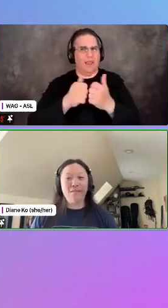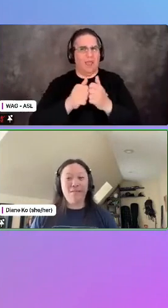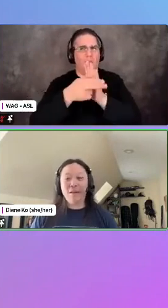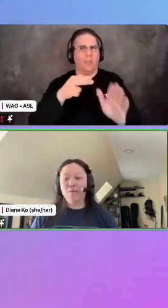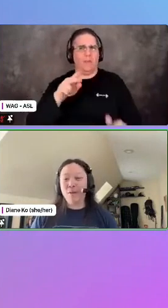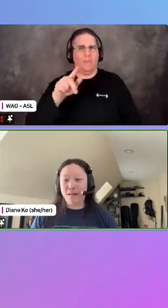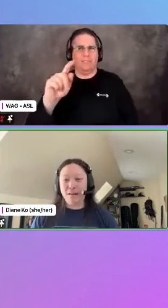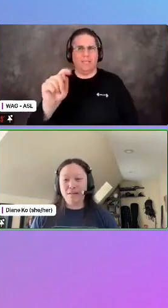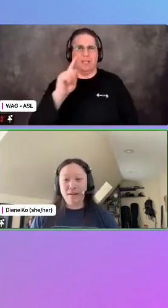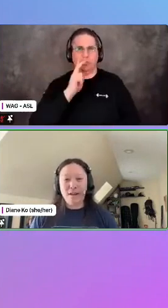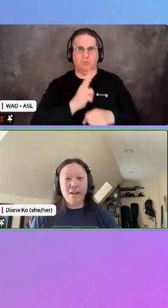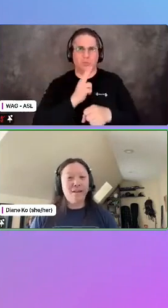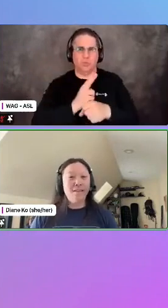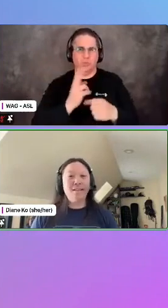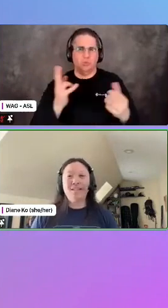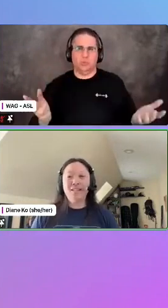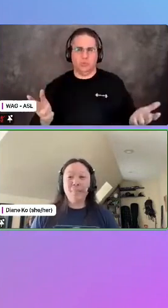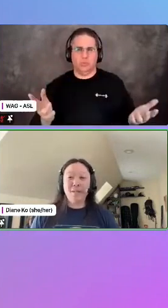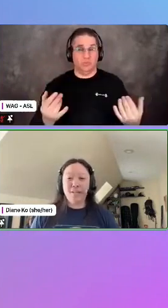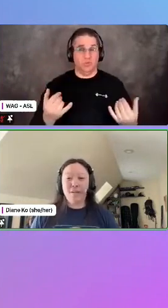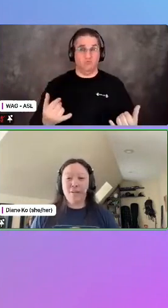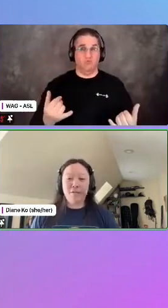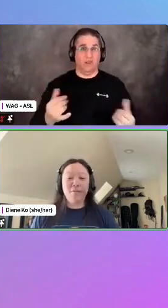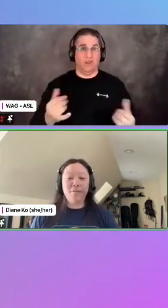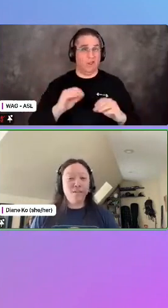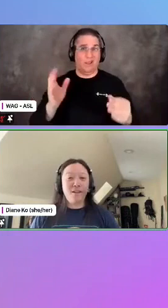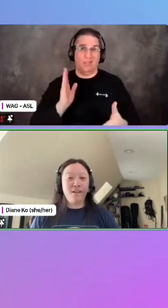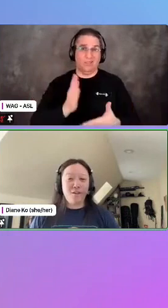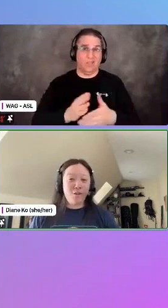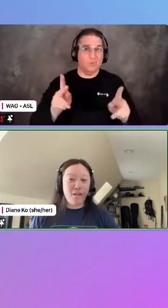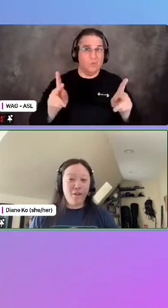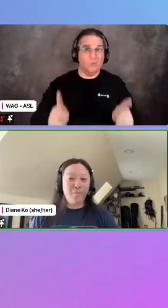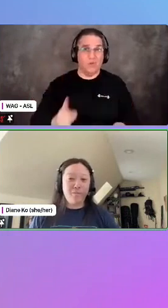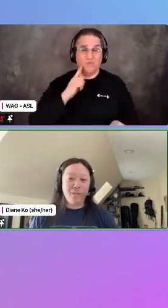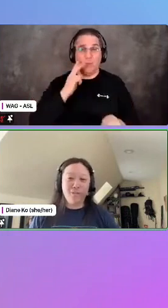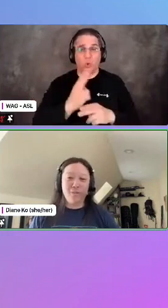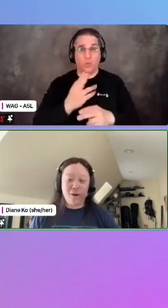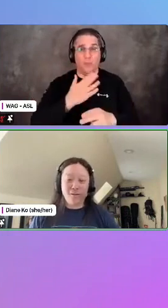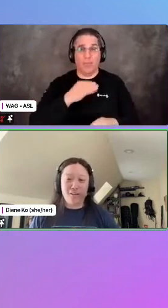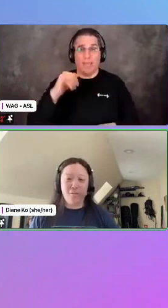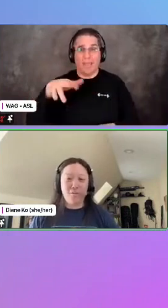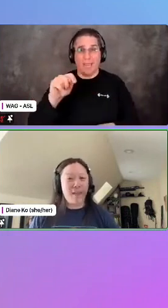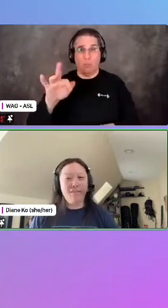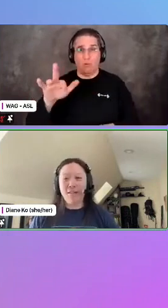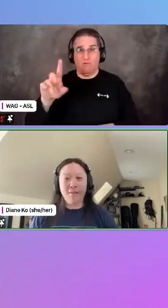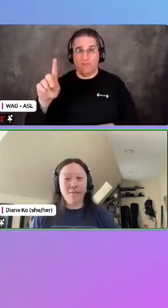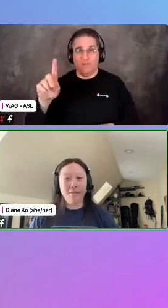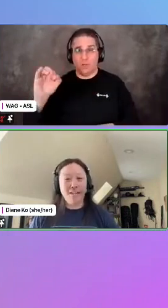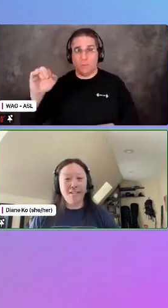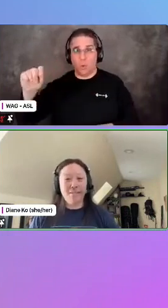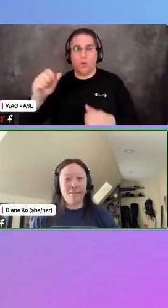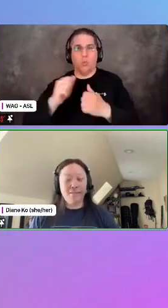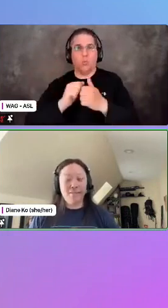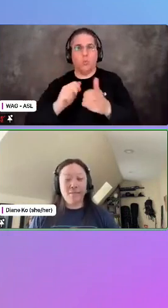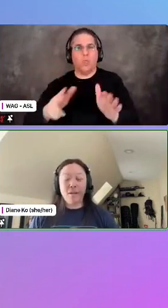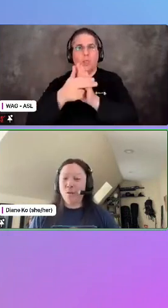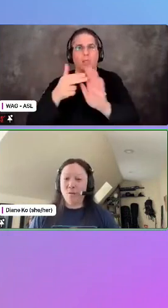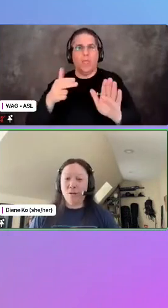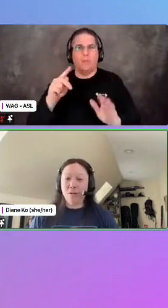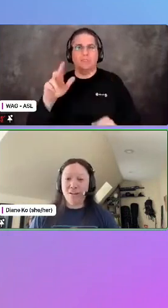face. OK for our input label combination let's create a new component called The input field. overall HTML that